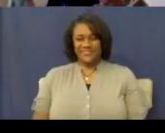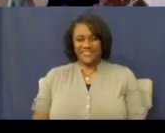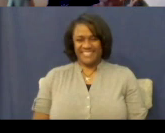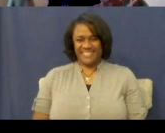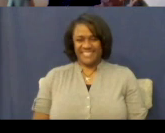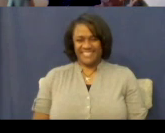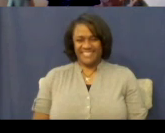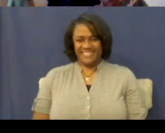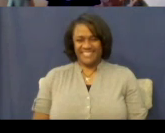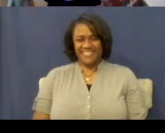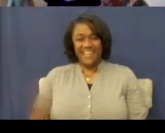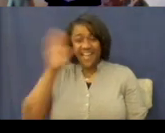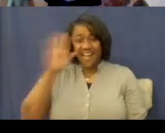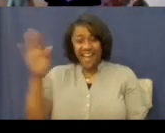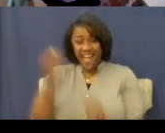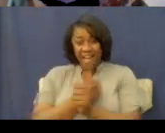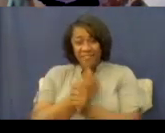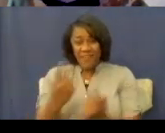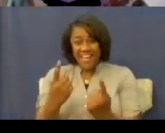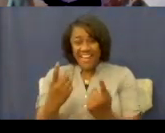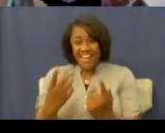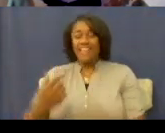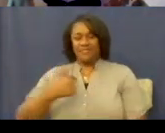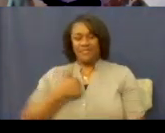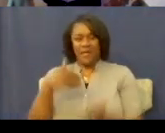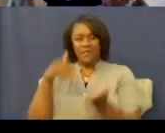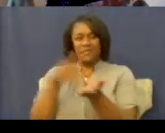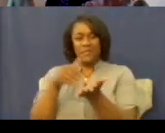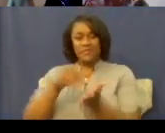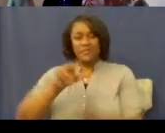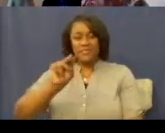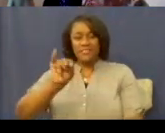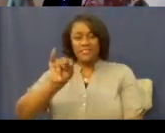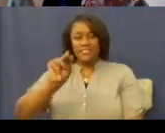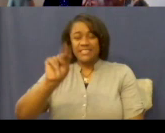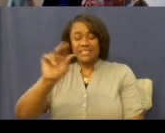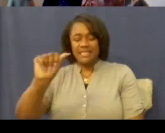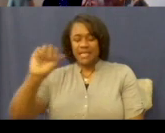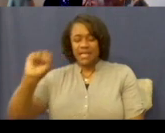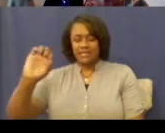Nina Schor: Hi everybody, I'm Dr. Nina Schor and this is my friend Queenie.